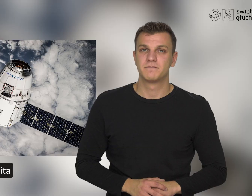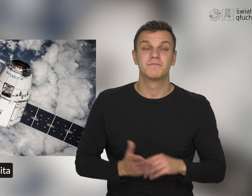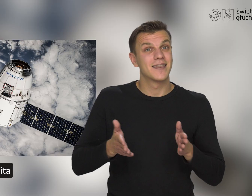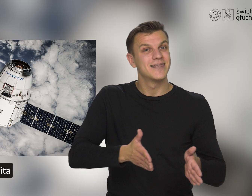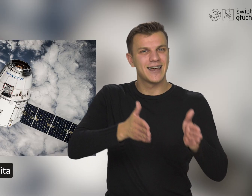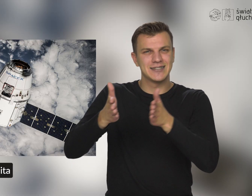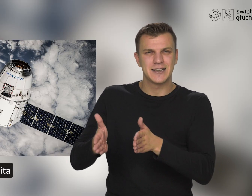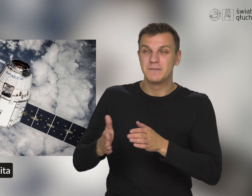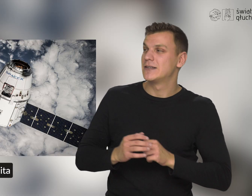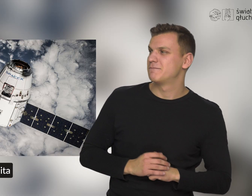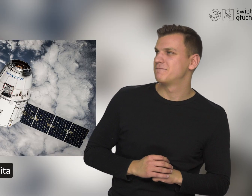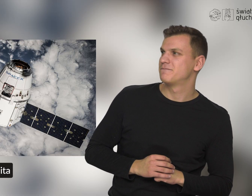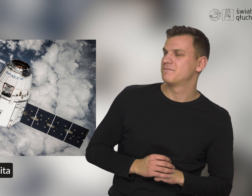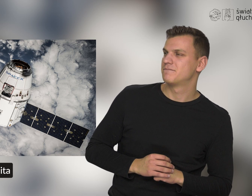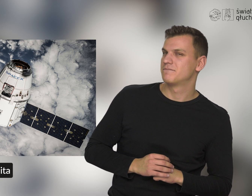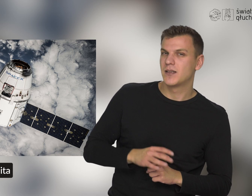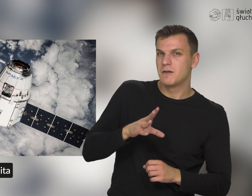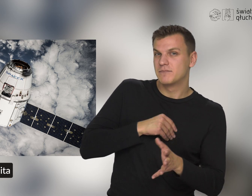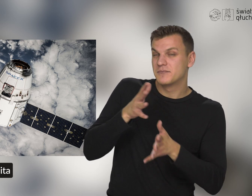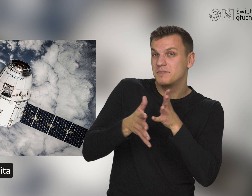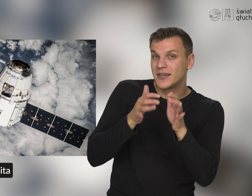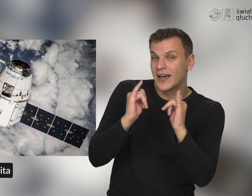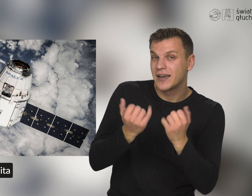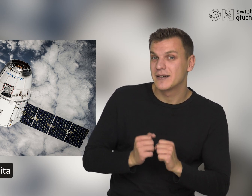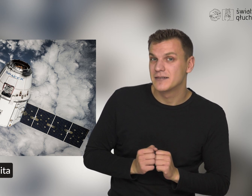Another example — satellite. How would you sign it?